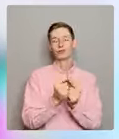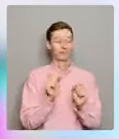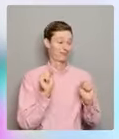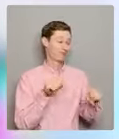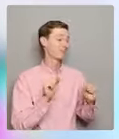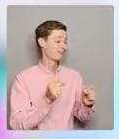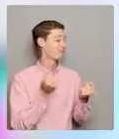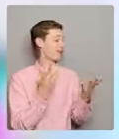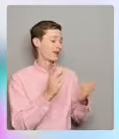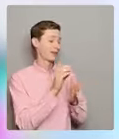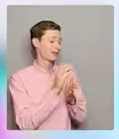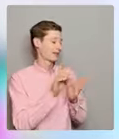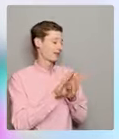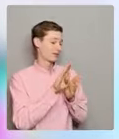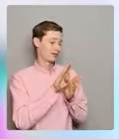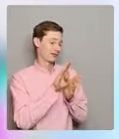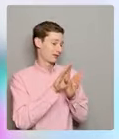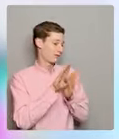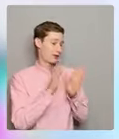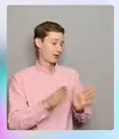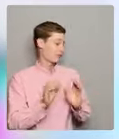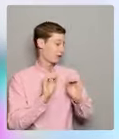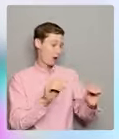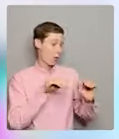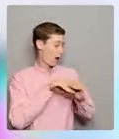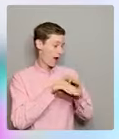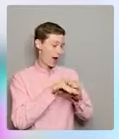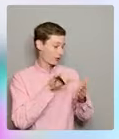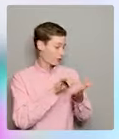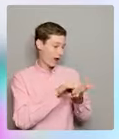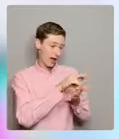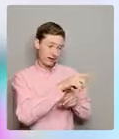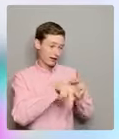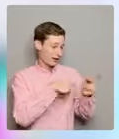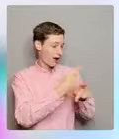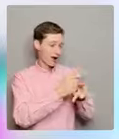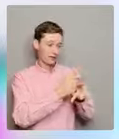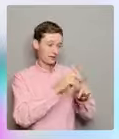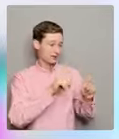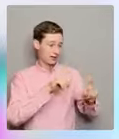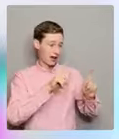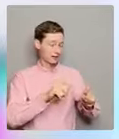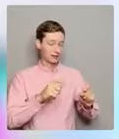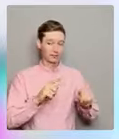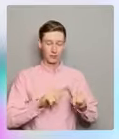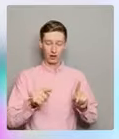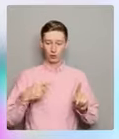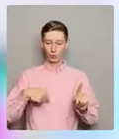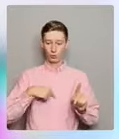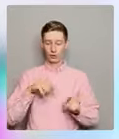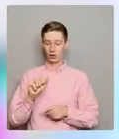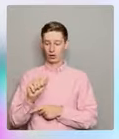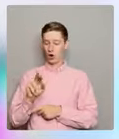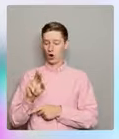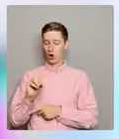don't even have access to that testing. But even if you do, you can still miss the mark. At Armature, we had really focused on this problem.